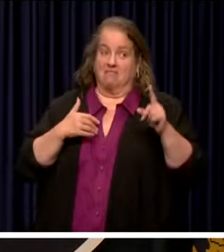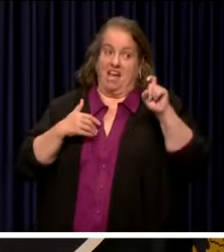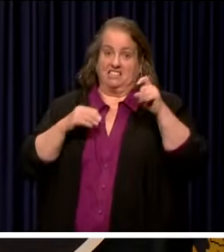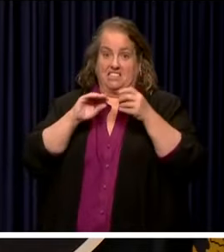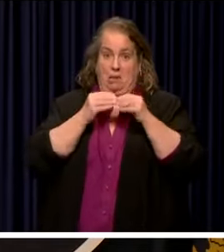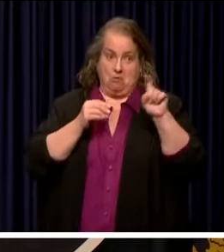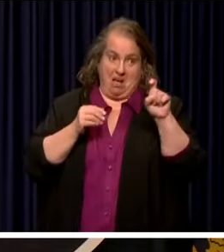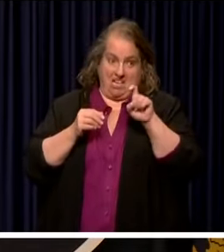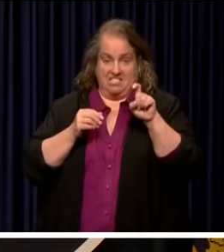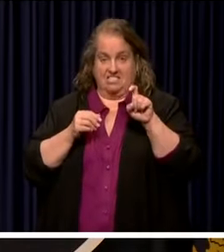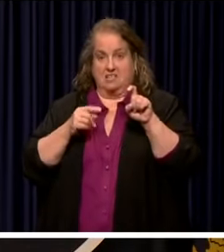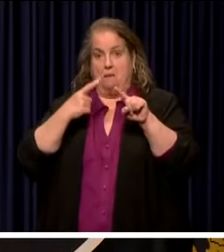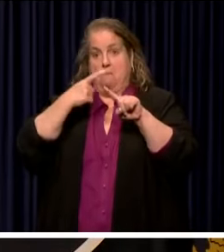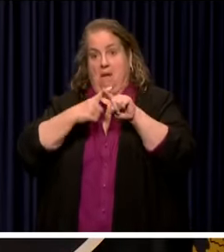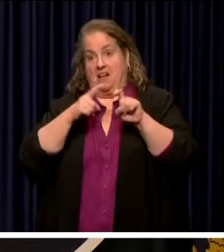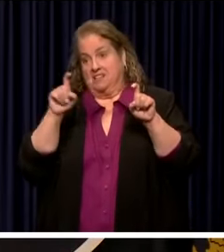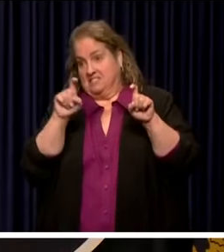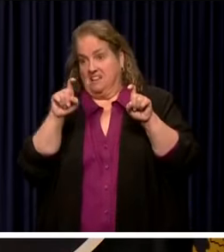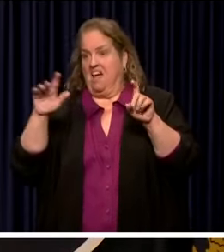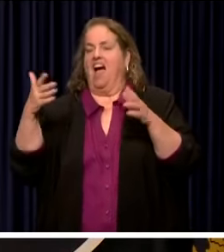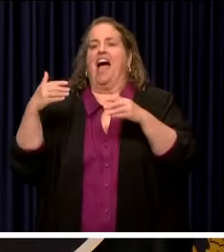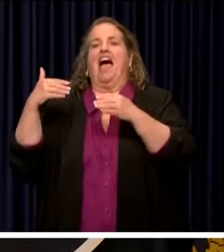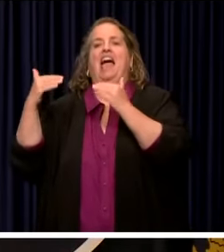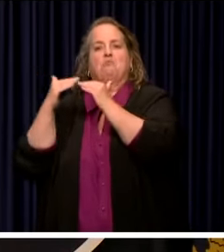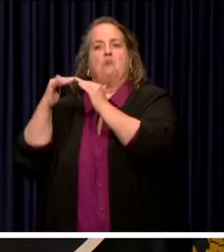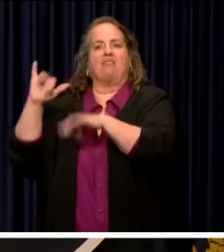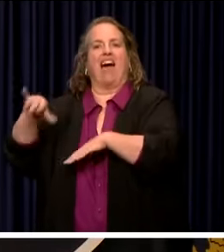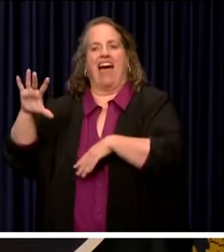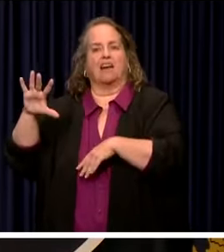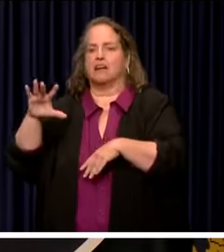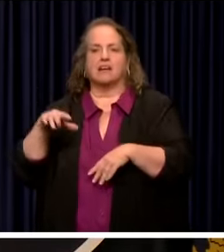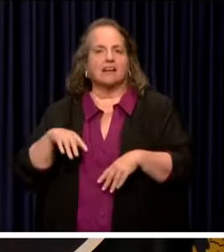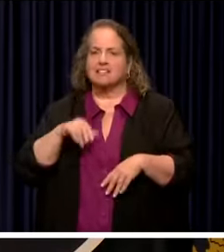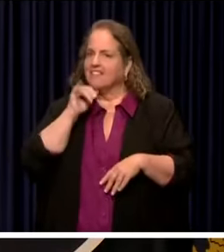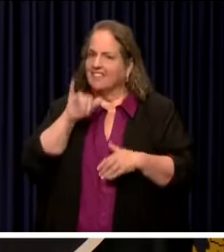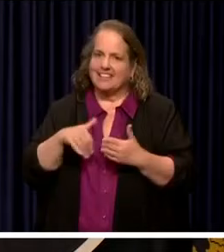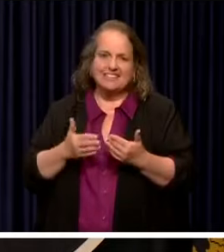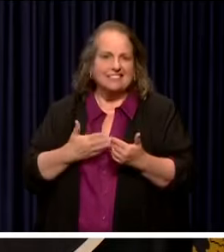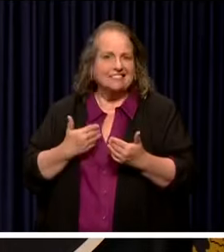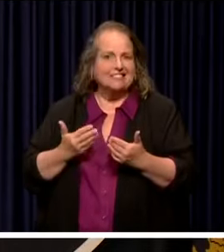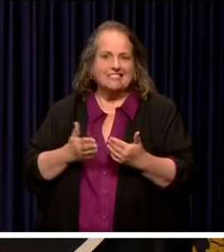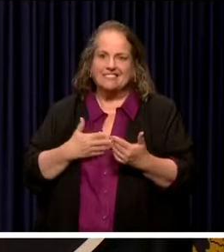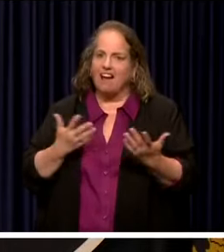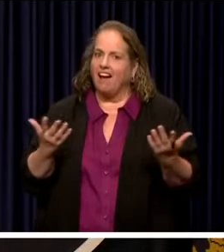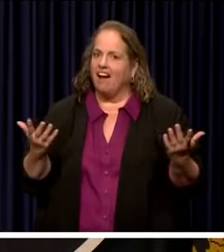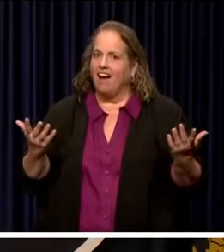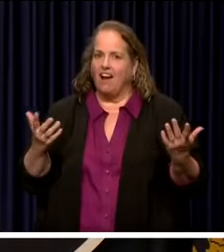COMORBIDITIES. THAT'S NOT EVERYBODY, BUT THAT'S MOST PEOPLE. AND THAT'S WHAT THIS DISEASE DOES.